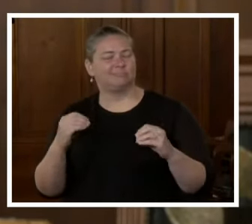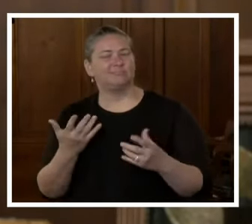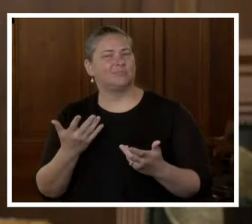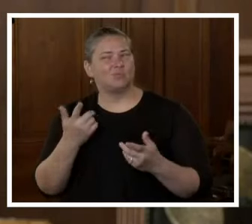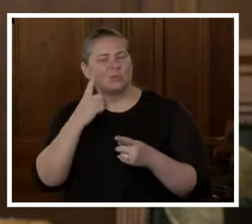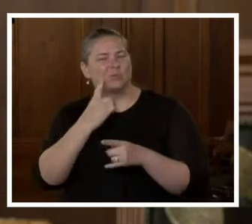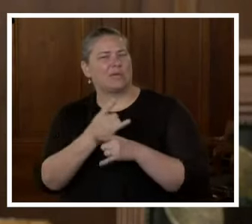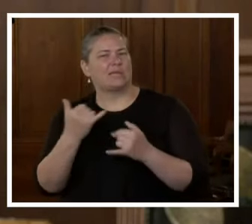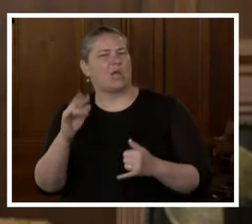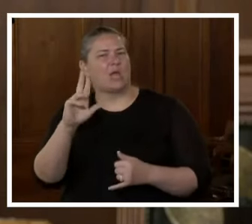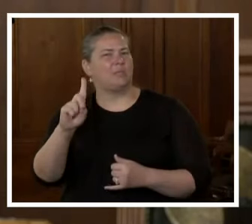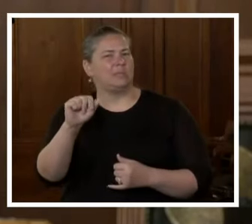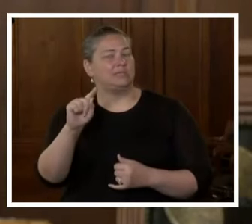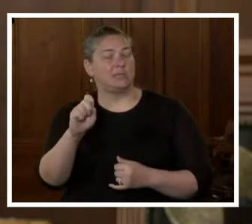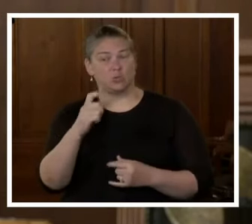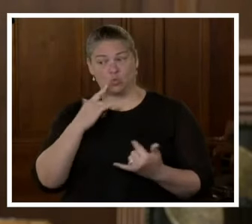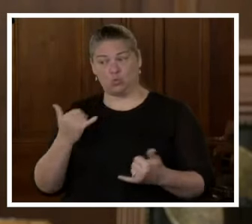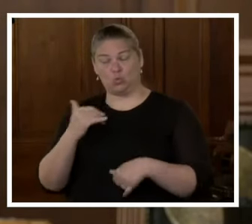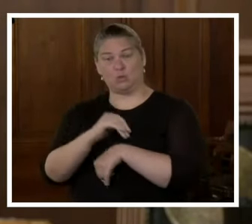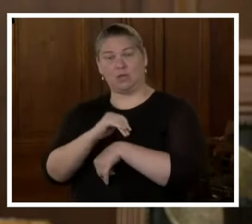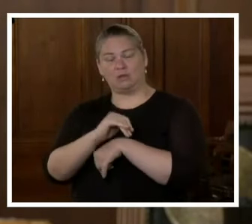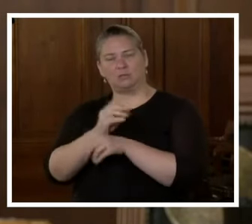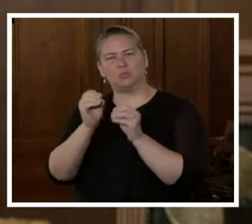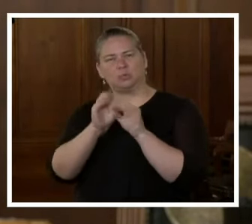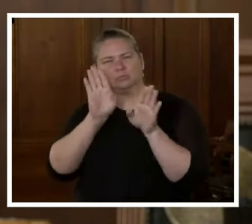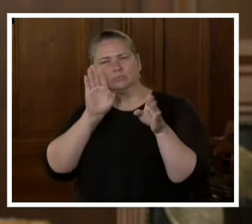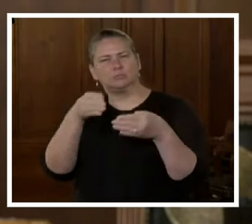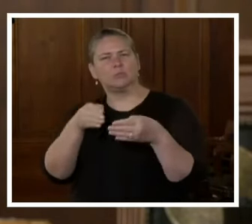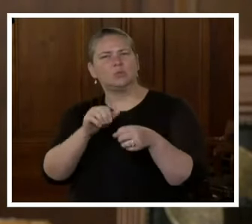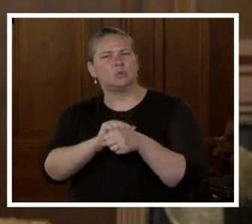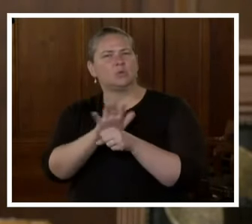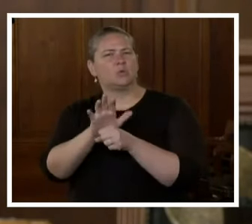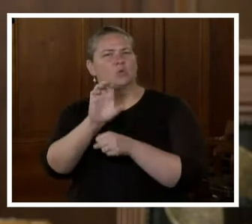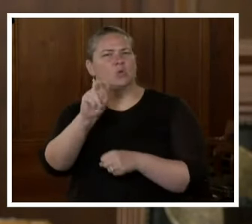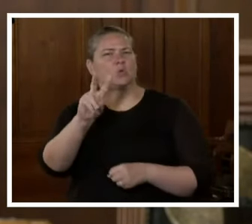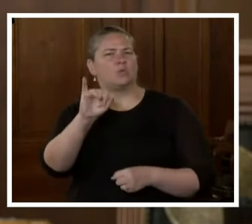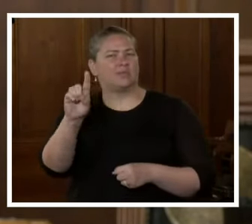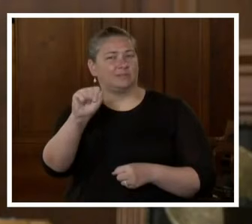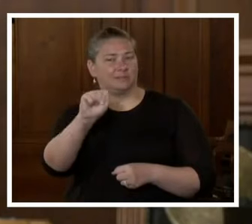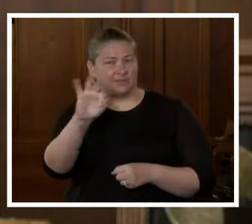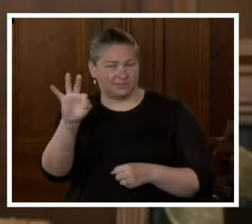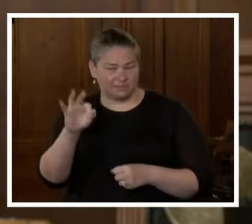NOT BE COVID-19, BUT THE WAY THAT WE HAVE LISTED EVERY OTHER